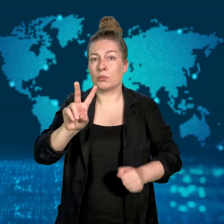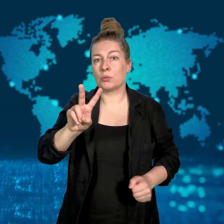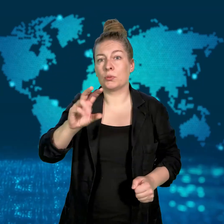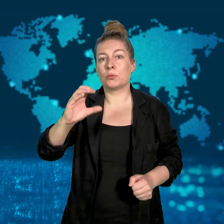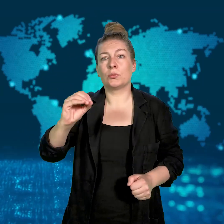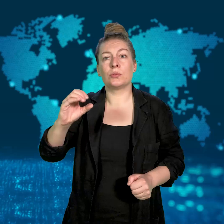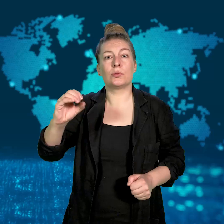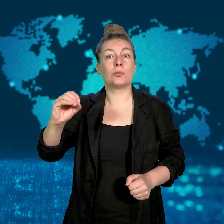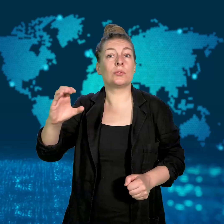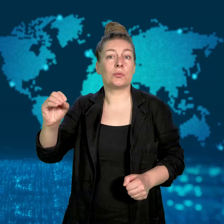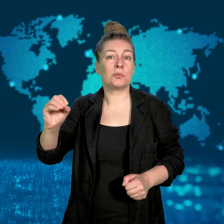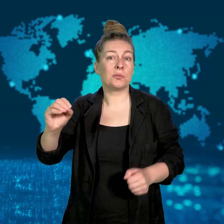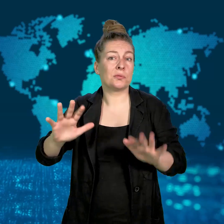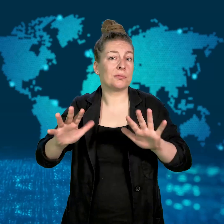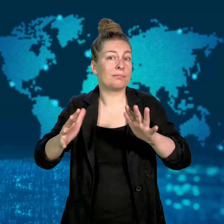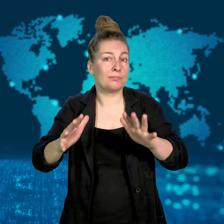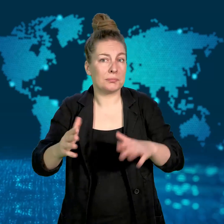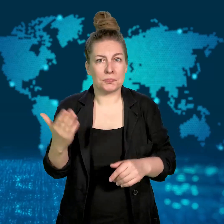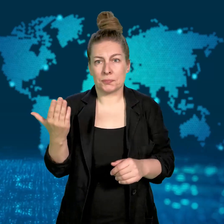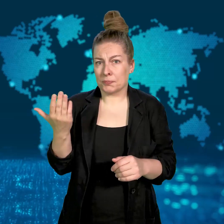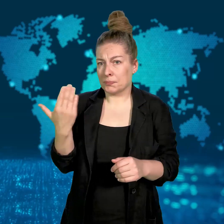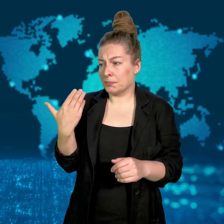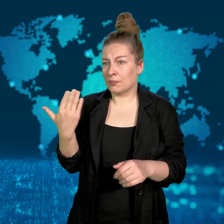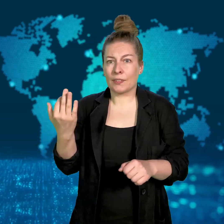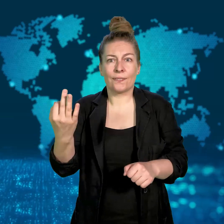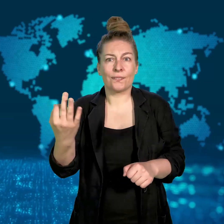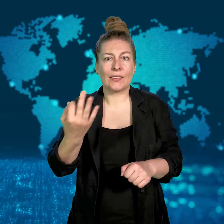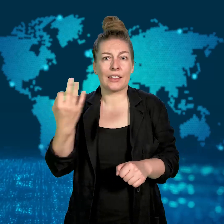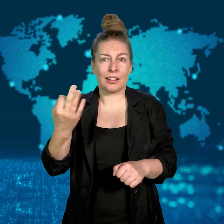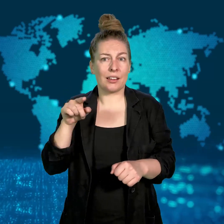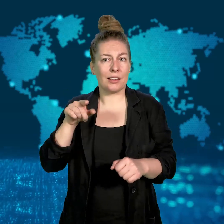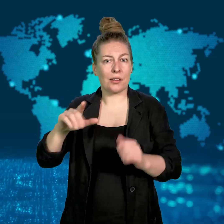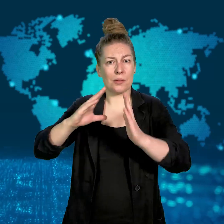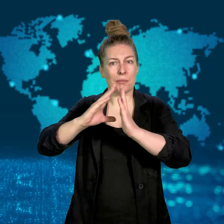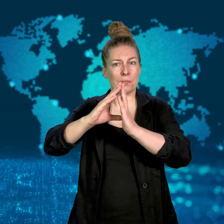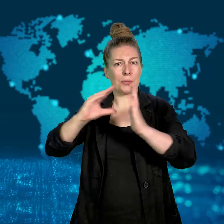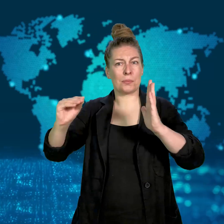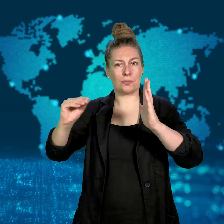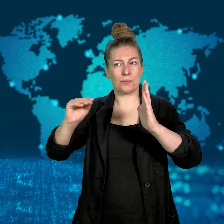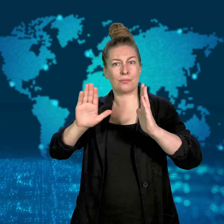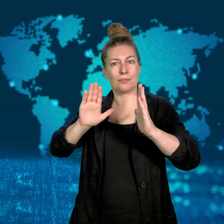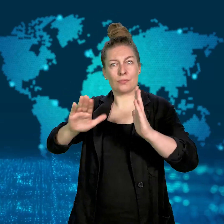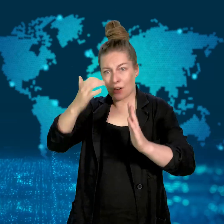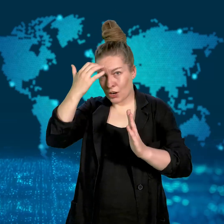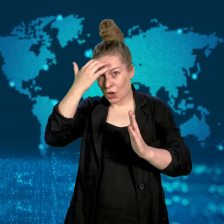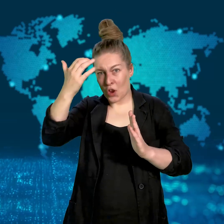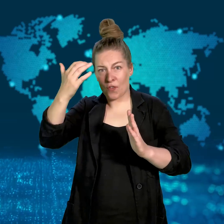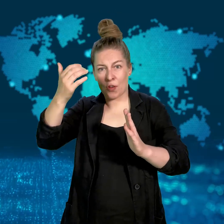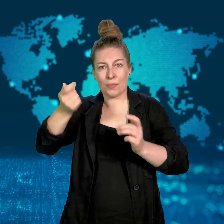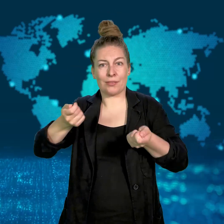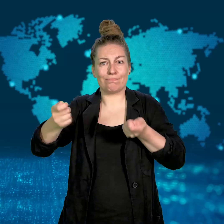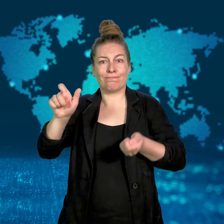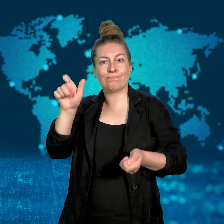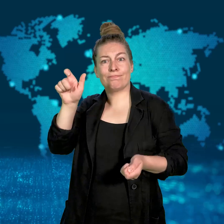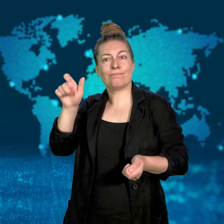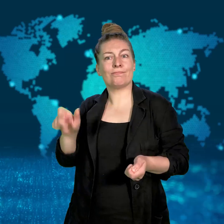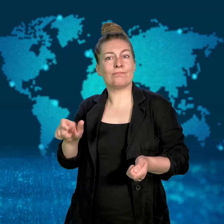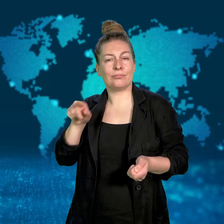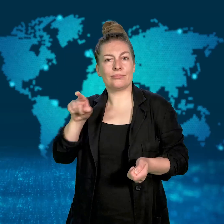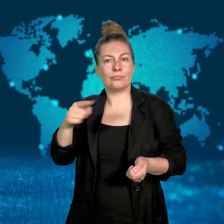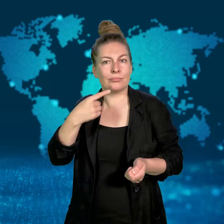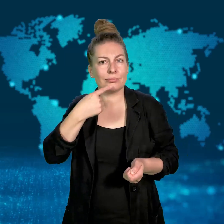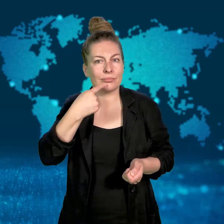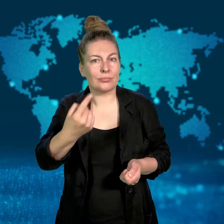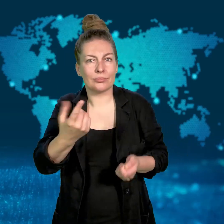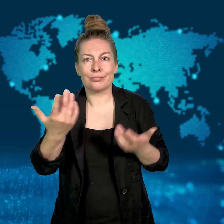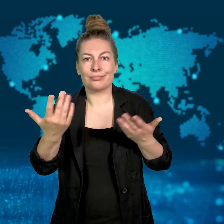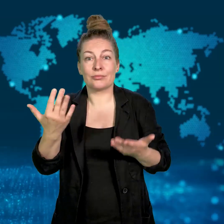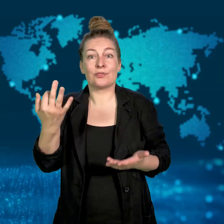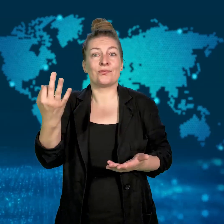in Papua New Guinea.